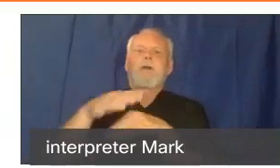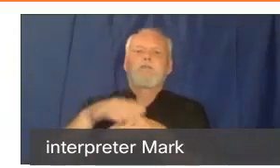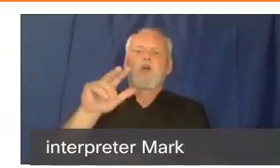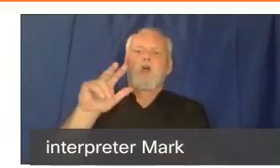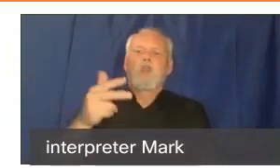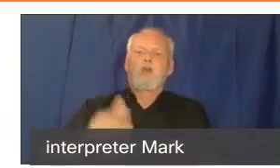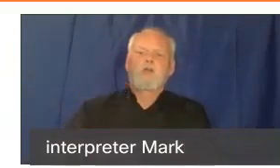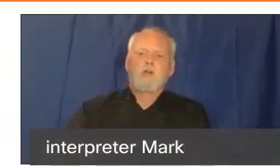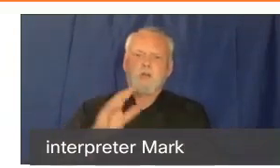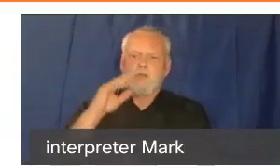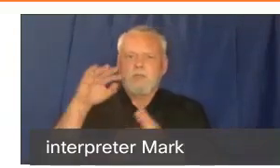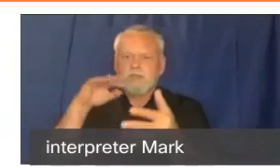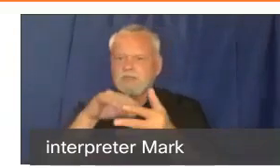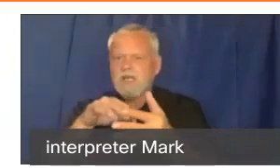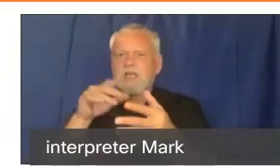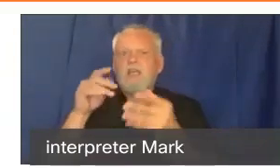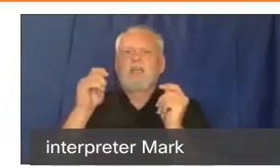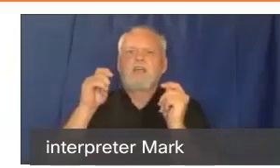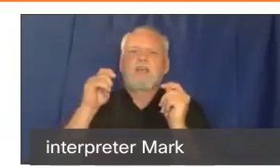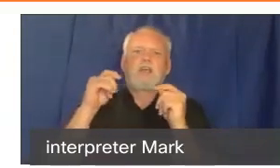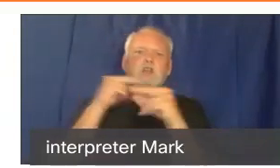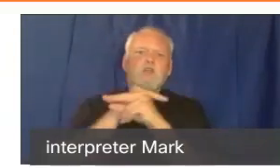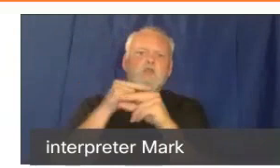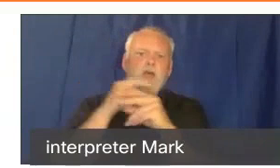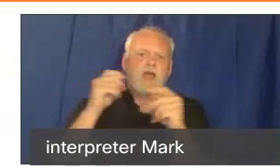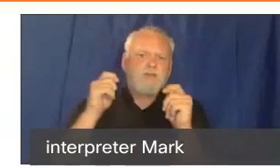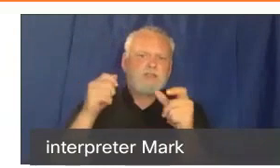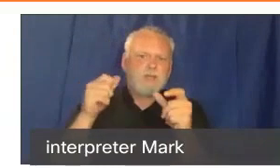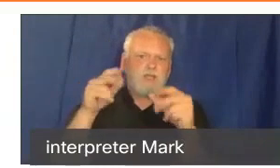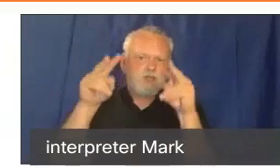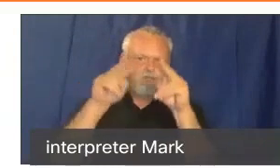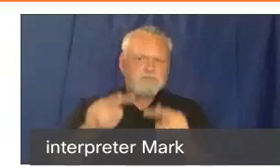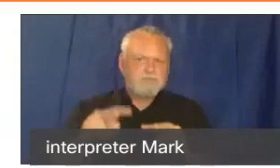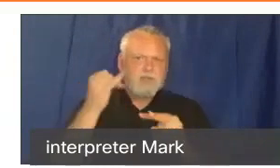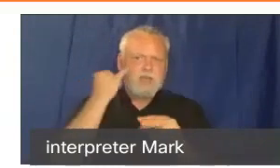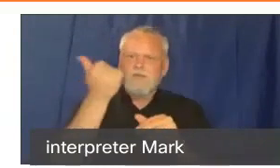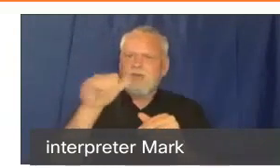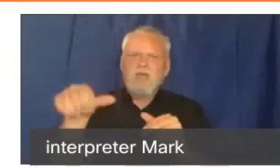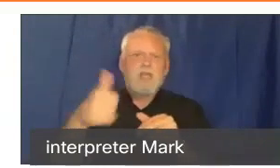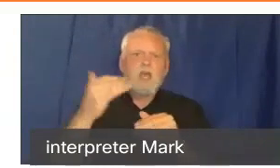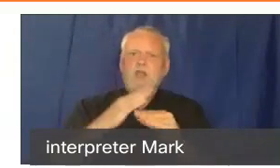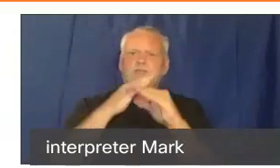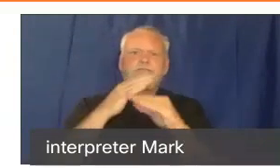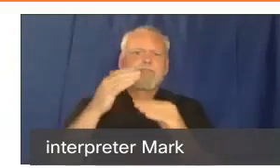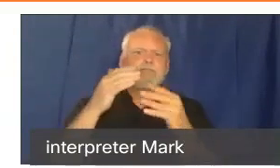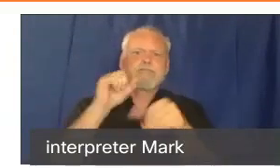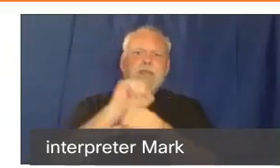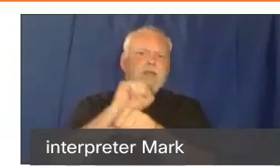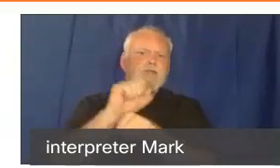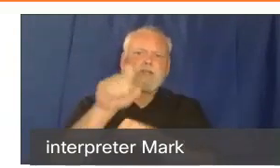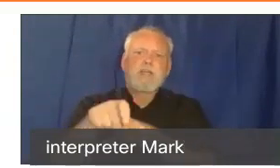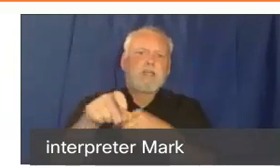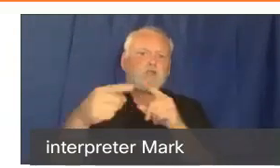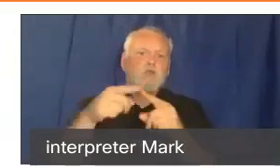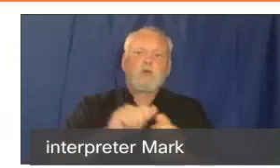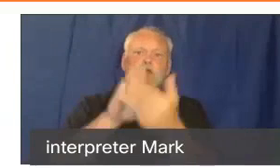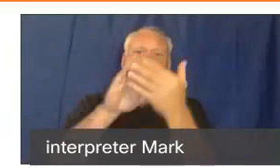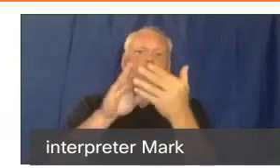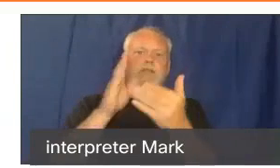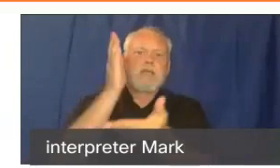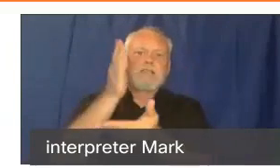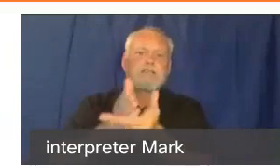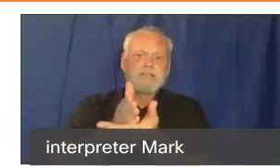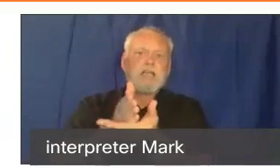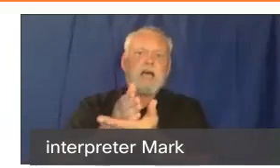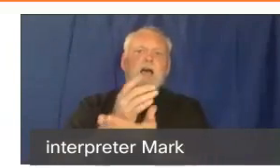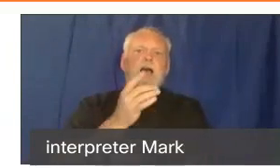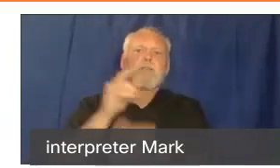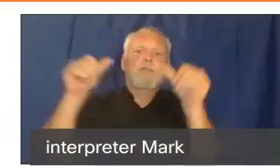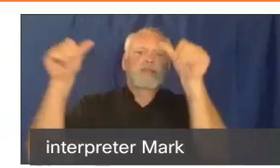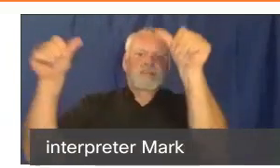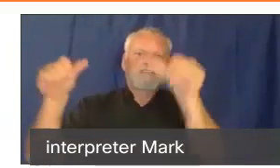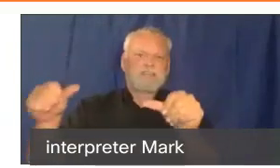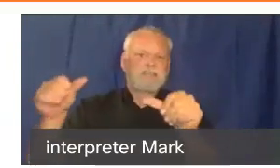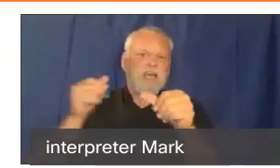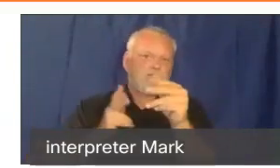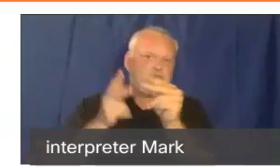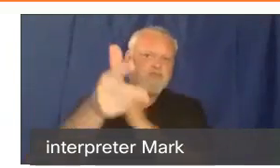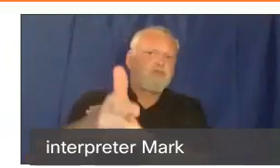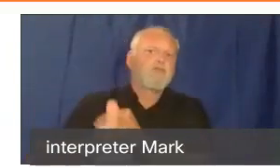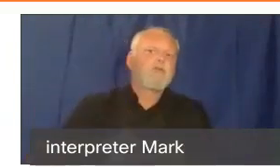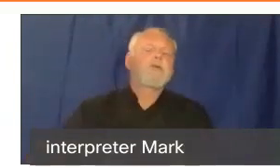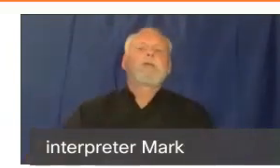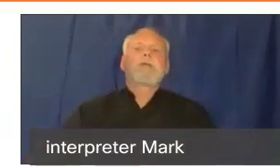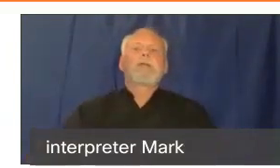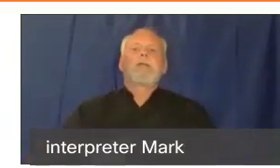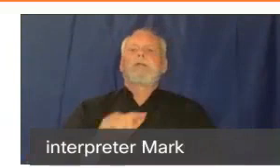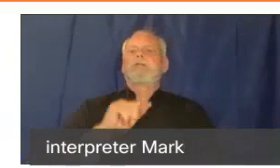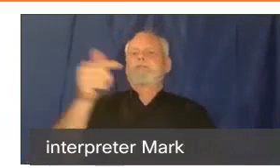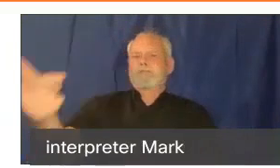I'm studying traffic speeds prior to construction to assess whether any other mitigation efforts might be necessary. For example, to address stops. I'm running on that street because we're giving you a question to our traffic team and send it to.